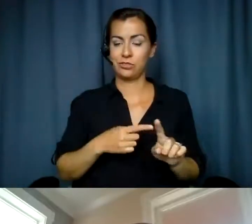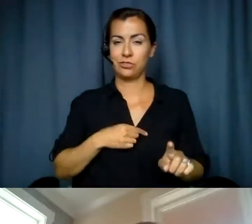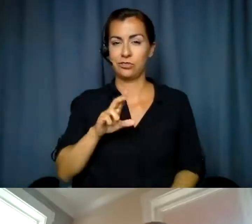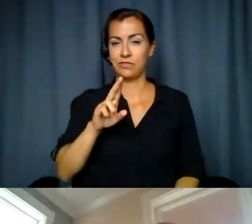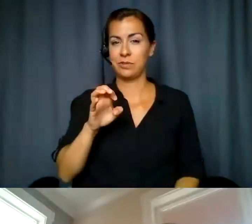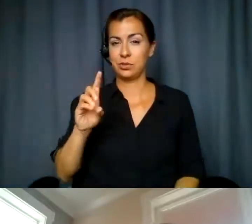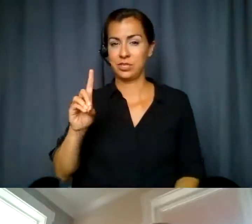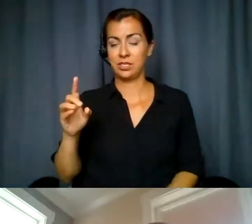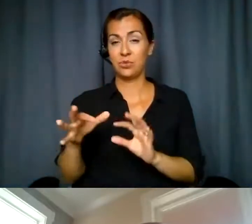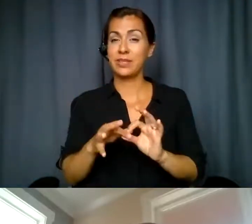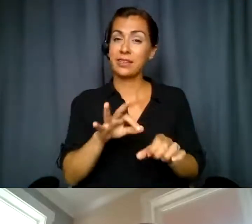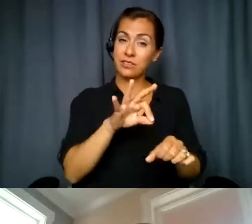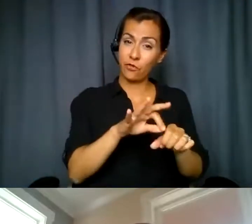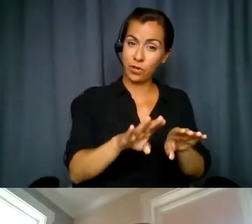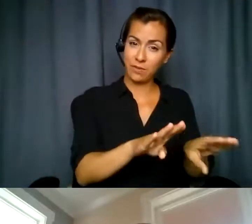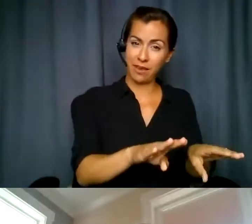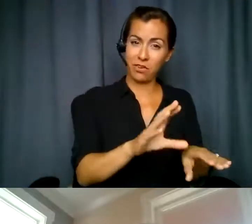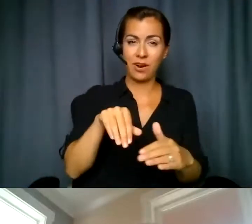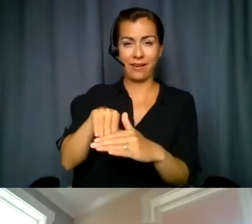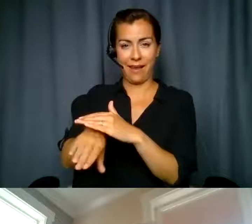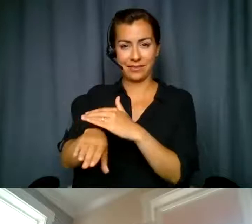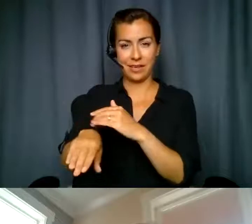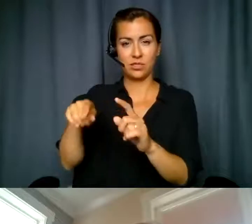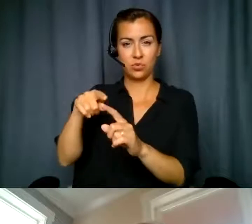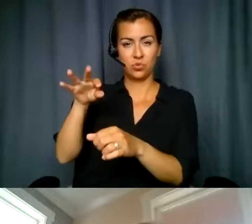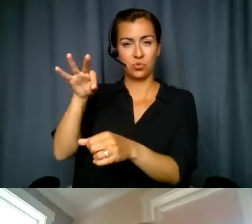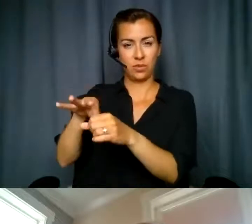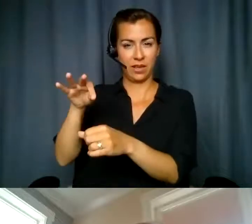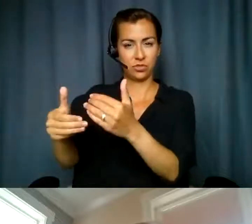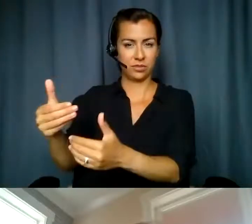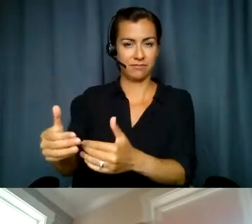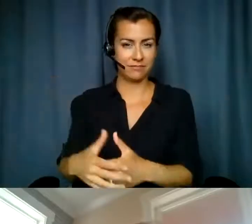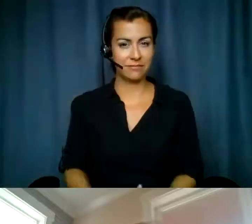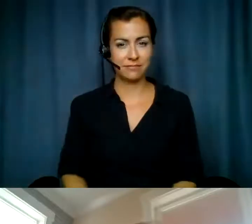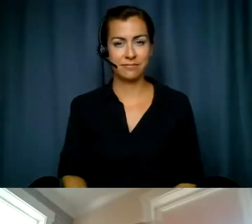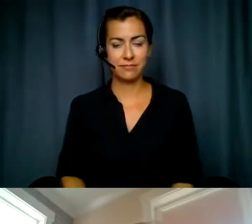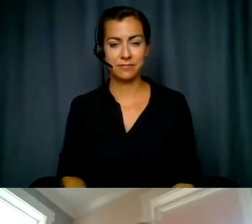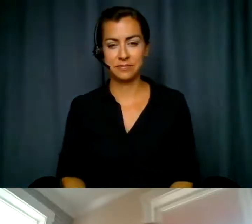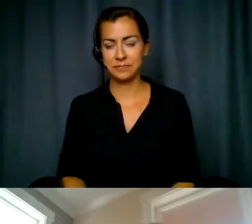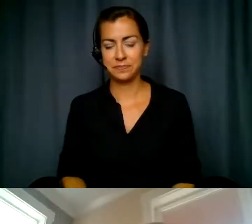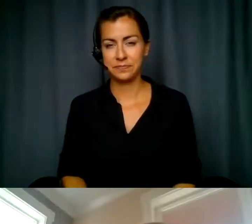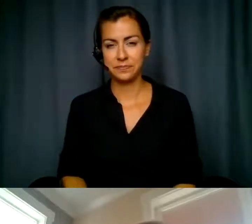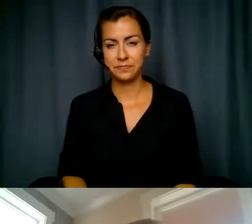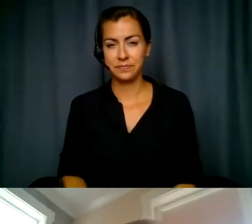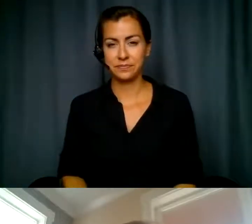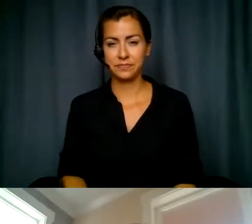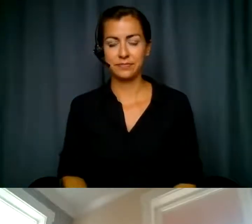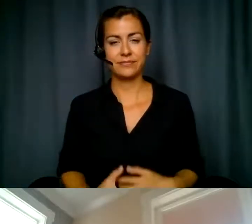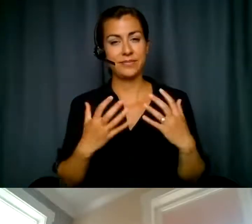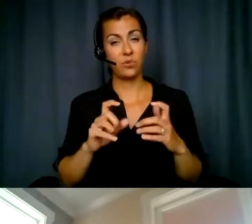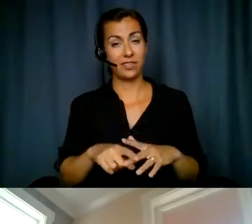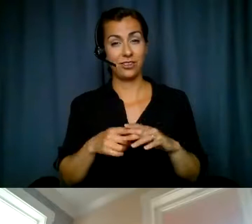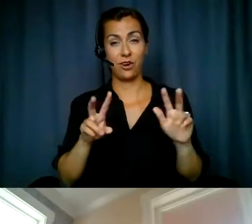have good, average, or-